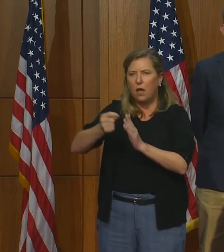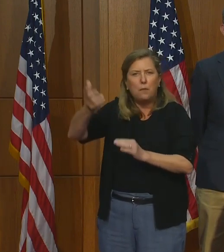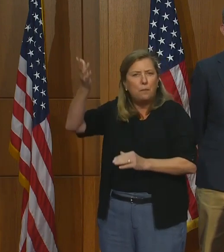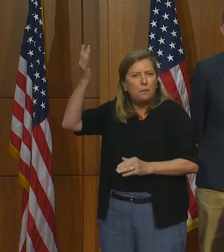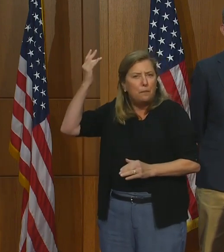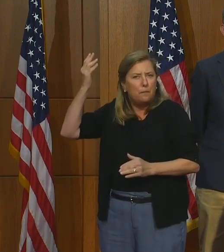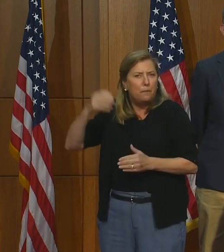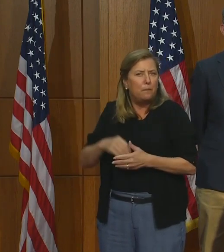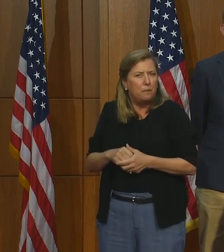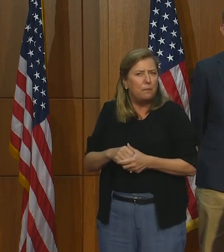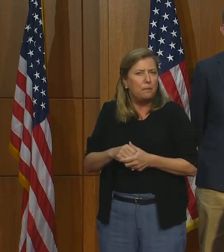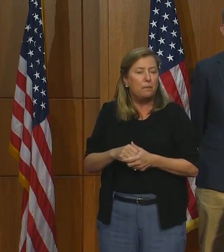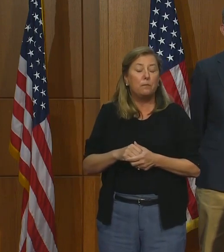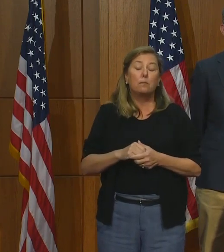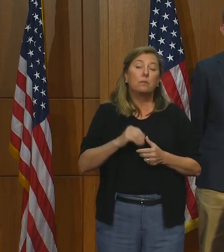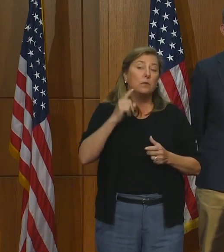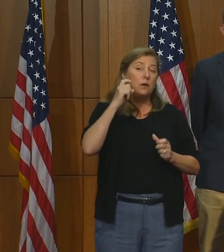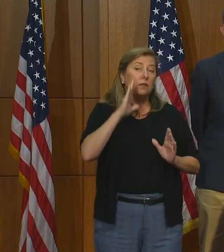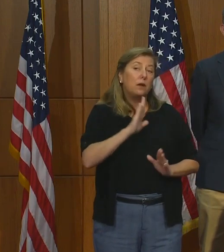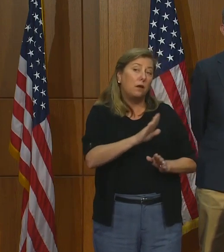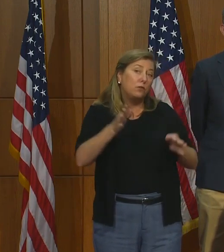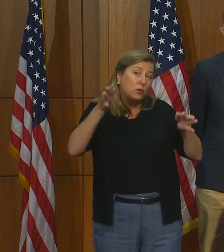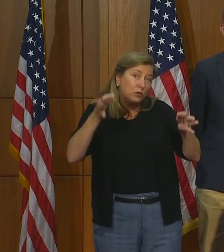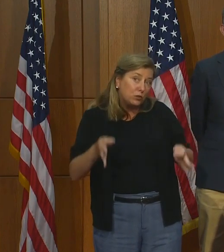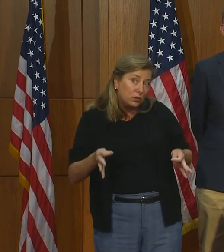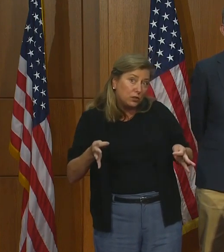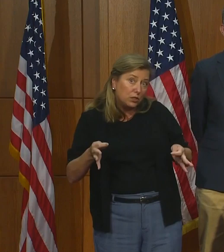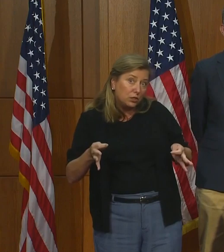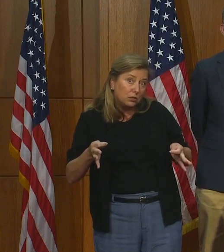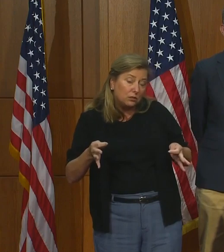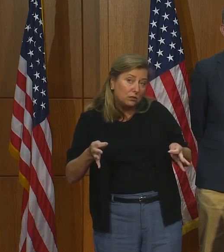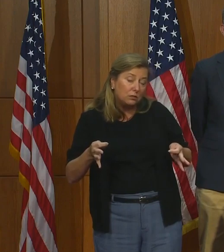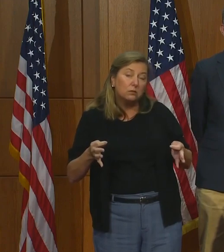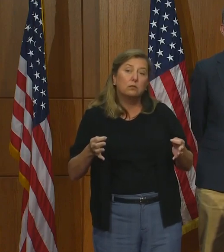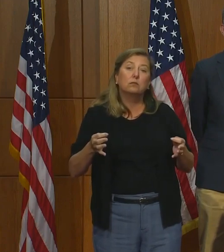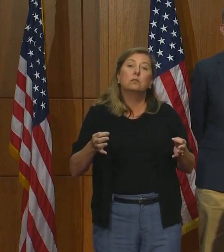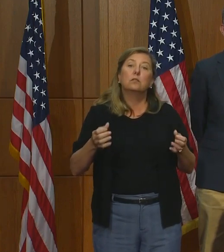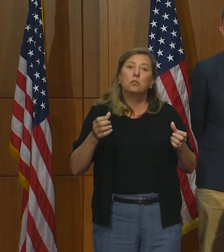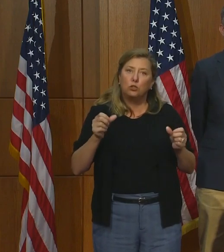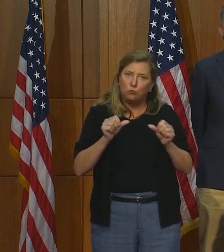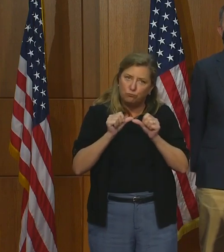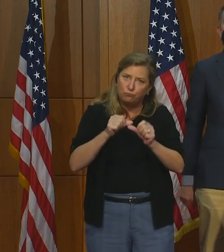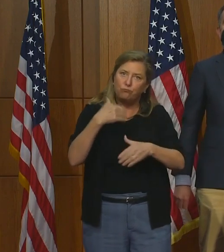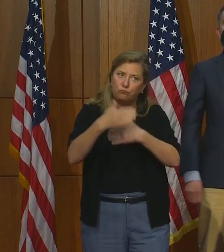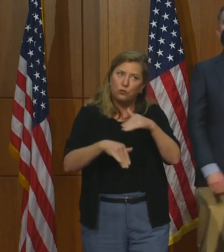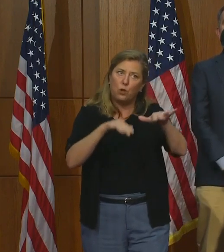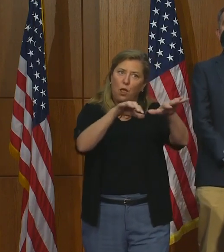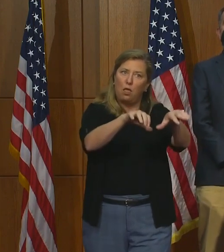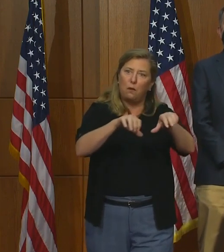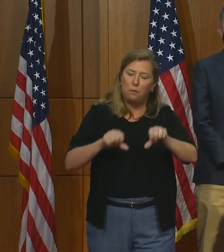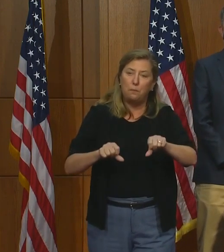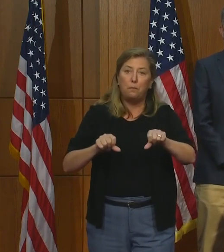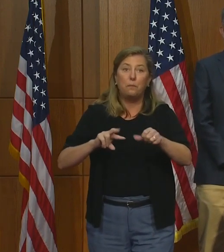PART OF OUR PAST. THE GOVERNOR'S DECISION TODAY TO